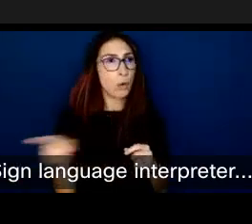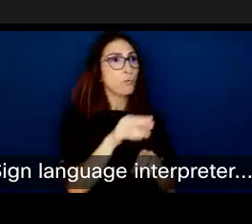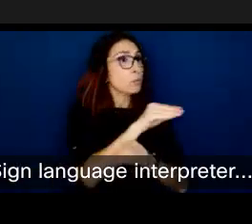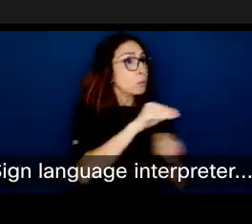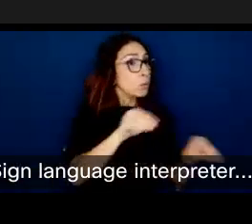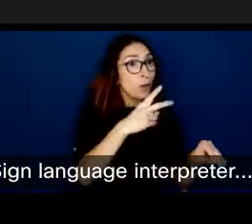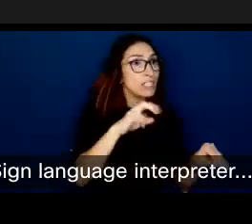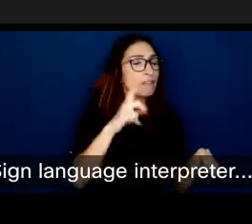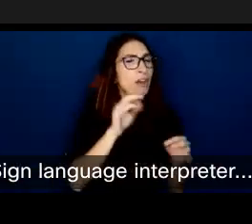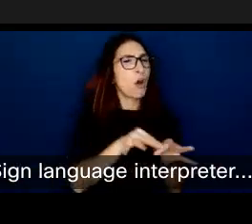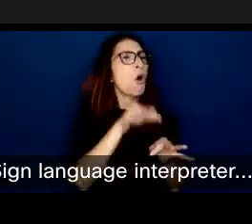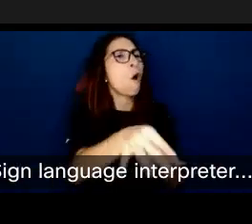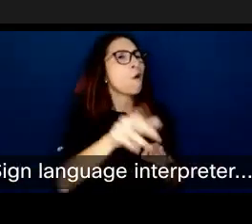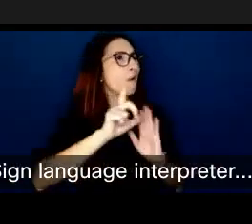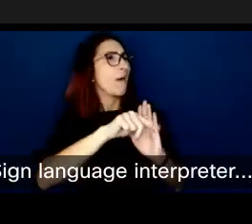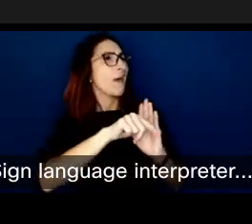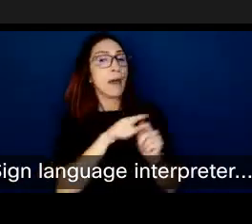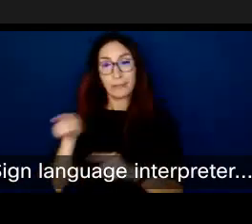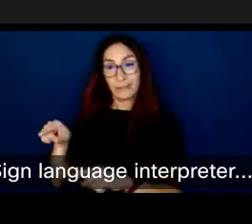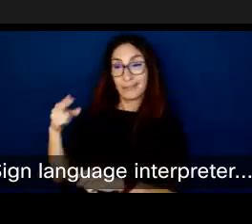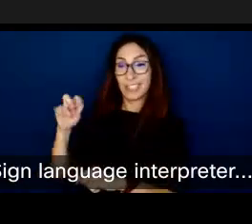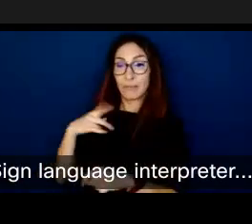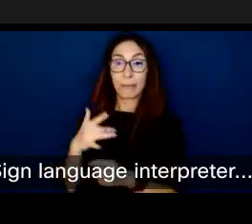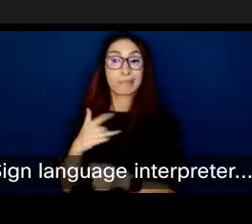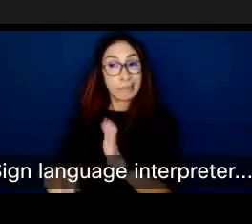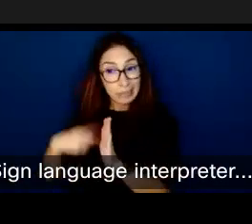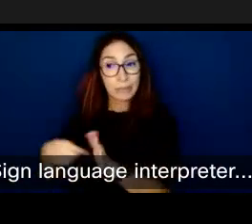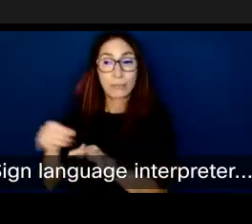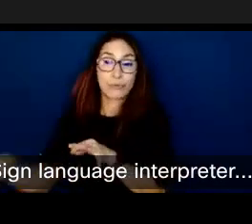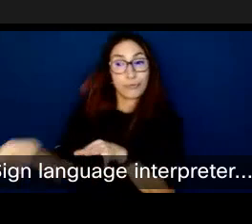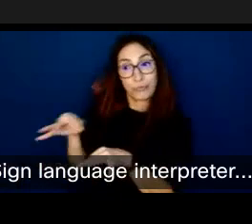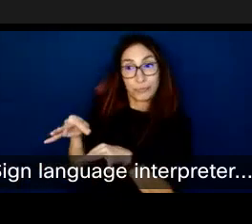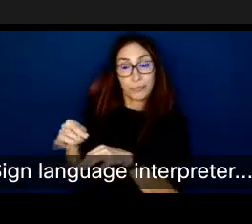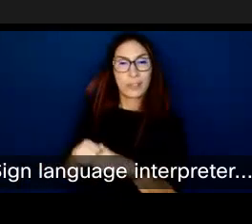to kind of think about in terms of early screening, making sure